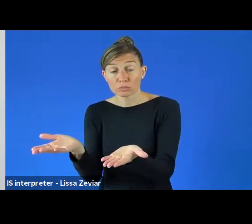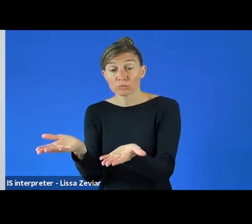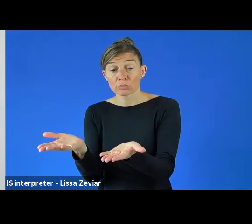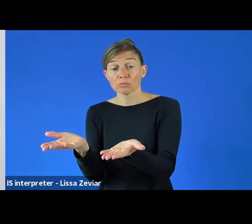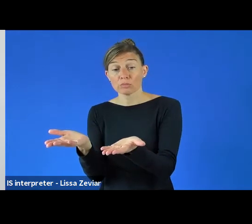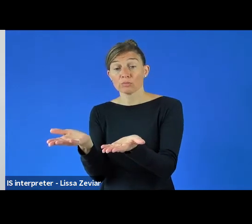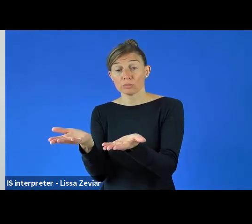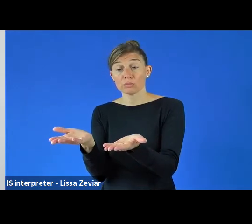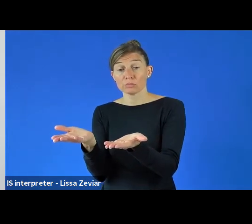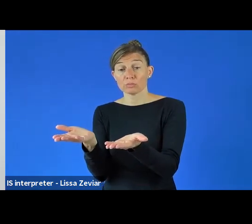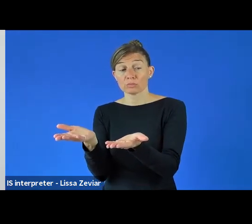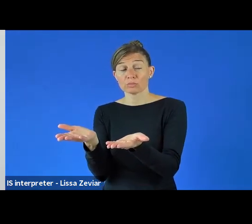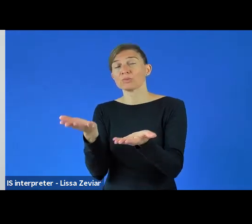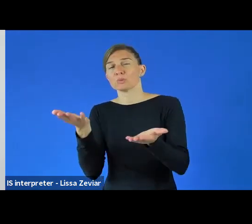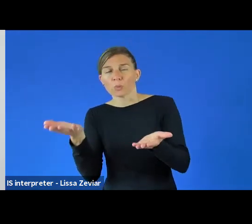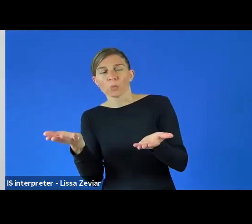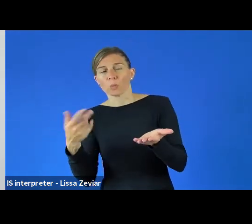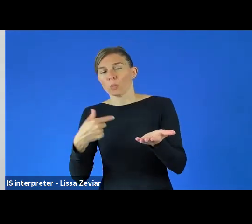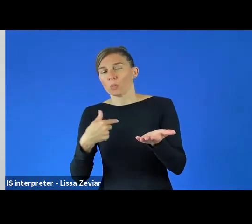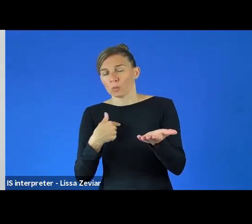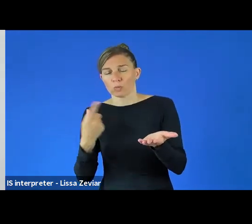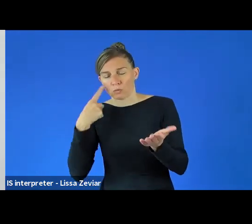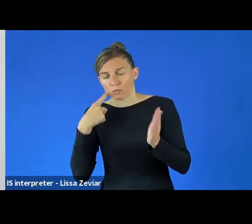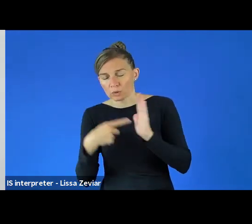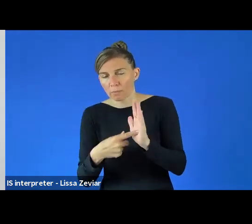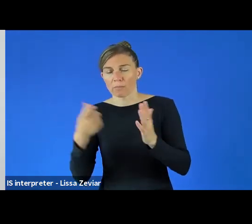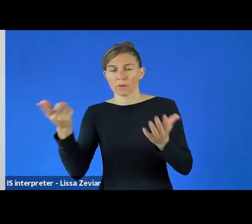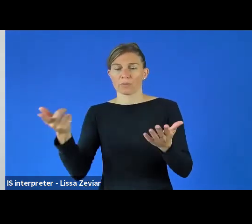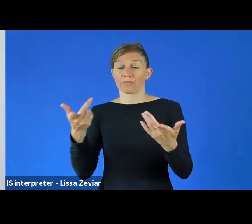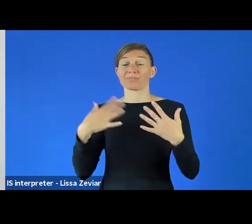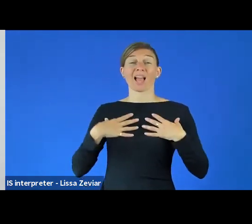And by this we mean, helpdesks, call centres, technical support,